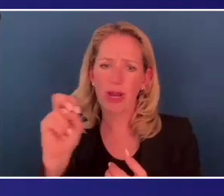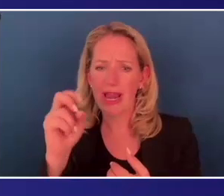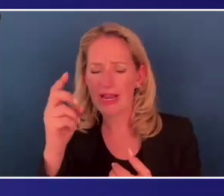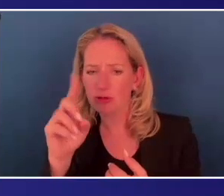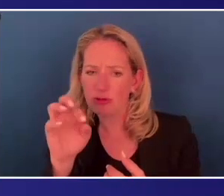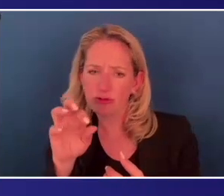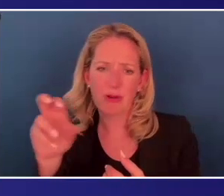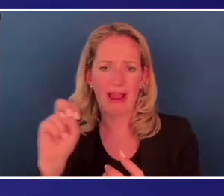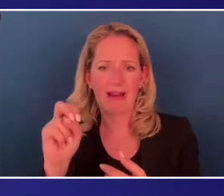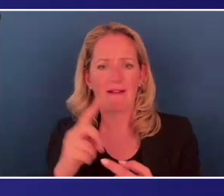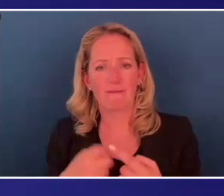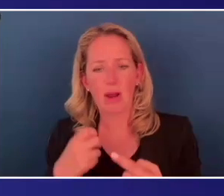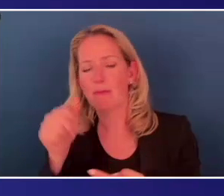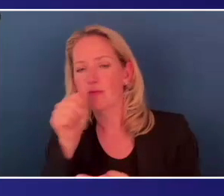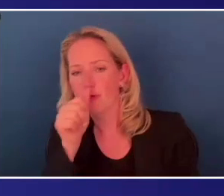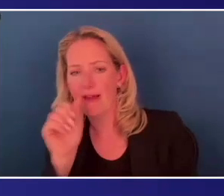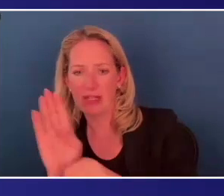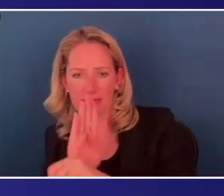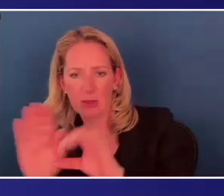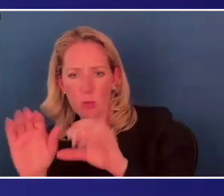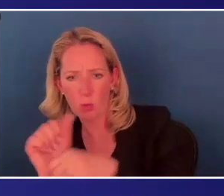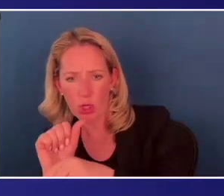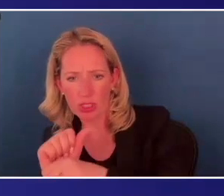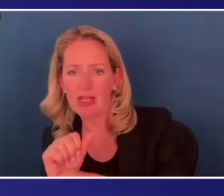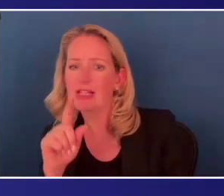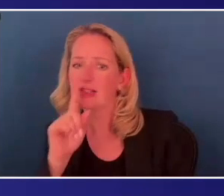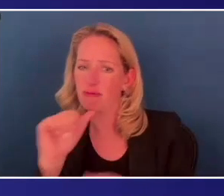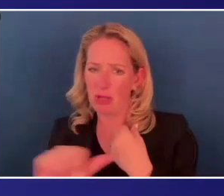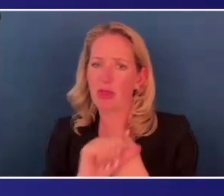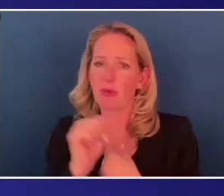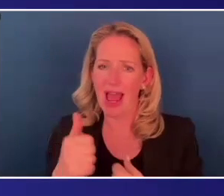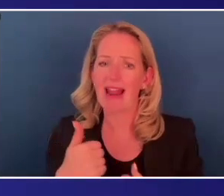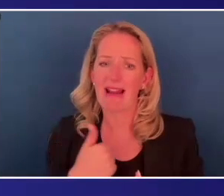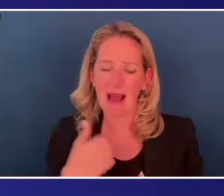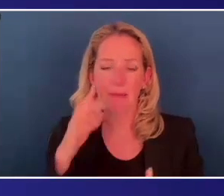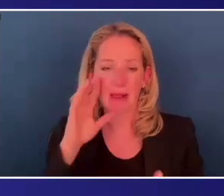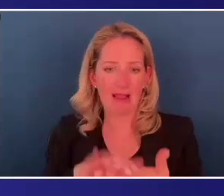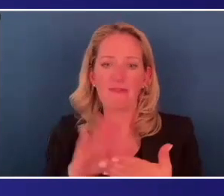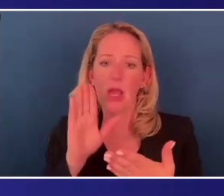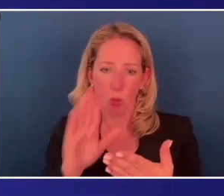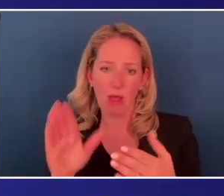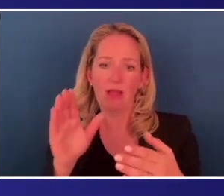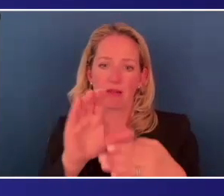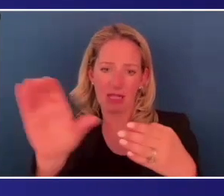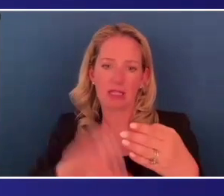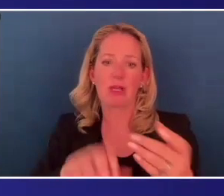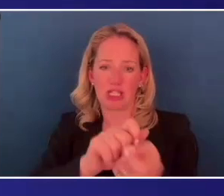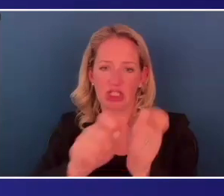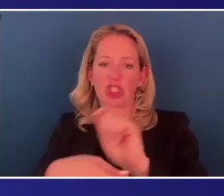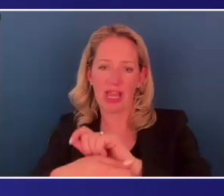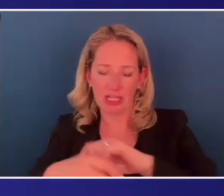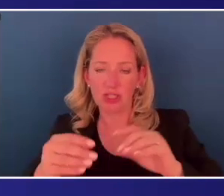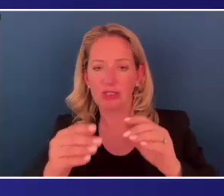This is a real threat and I believe is going to consequently change the landscape of the education and public sector work.